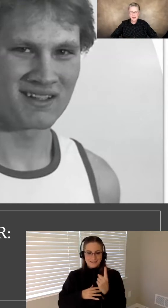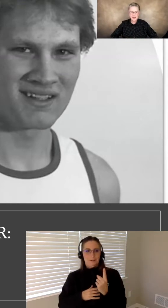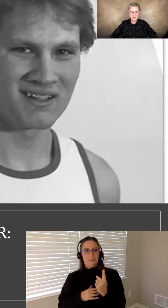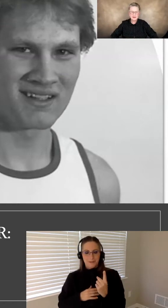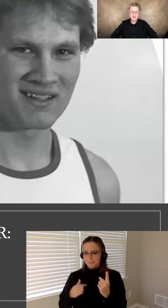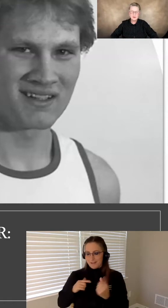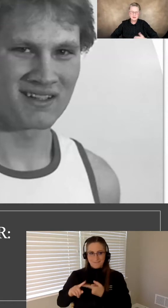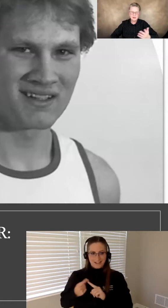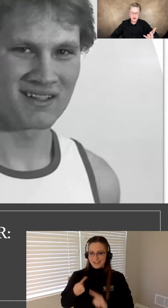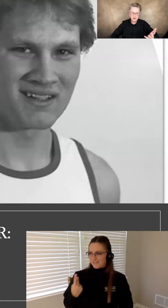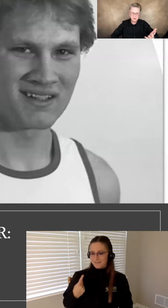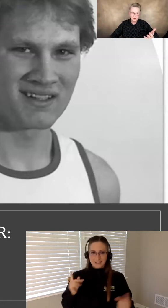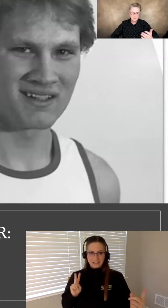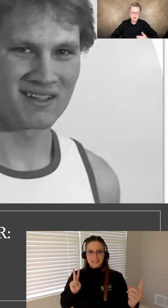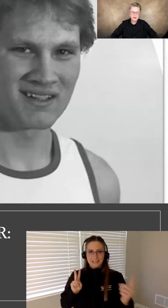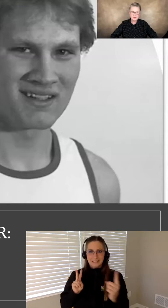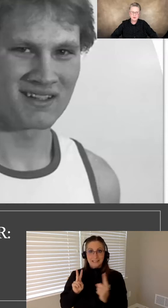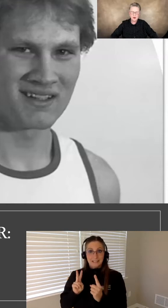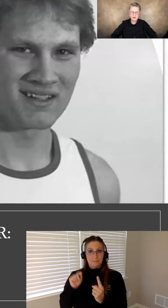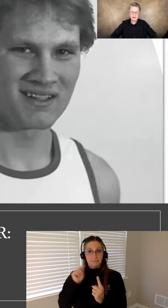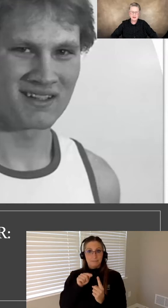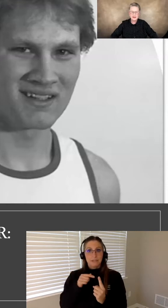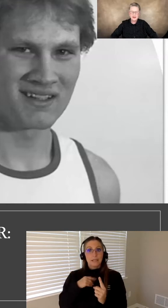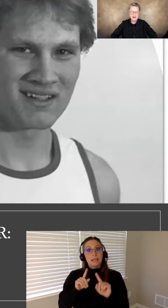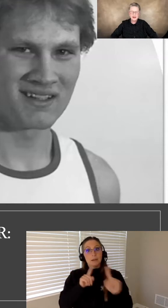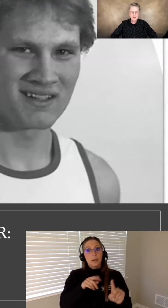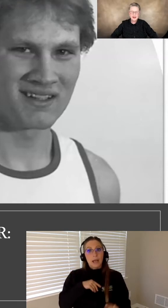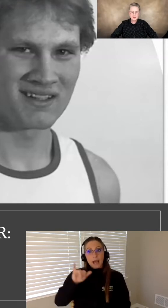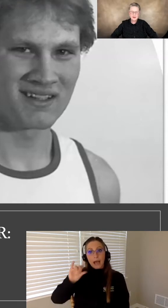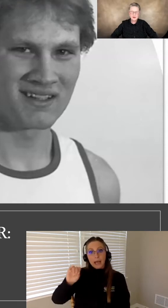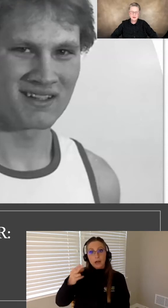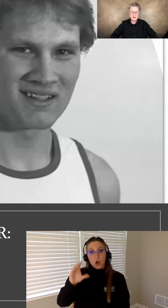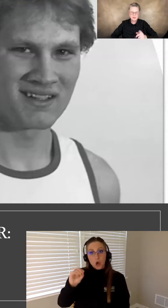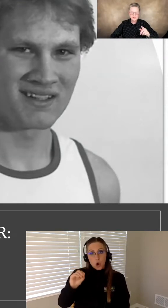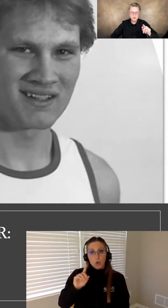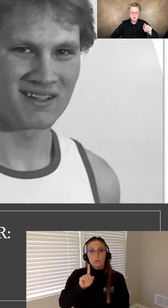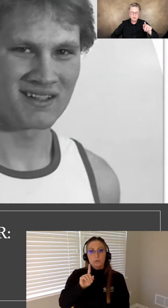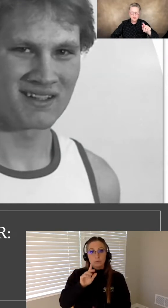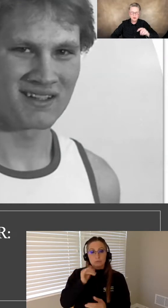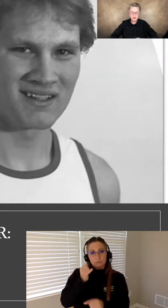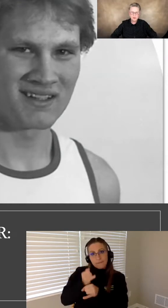and he went to the Idaho School for the Deaf and Blind and uh there's a little picture of the